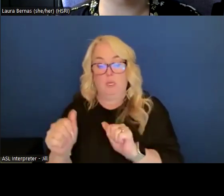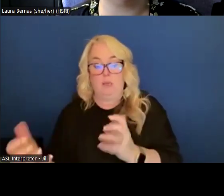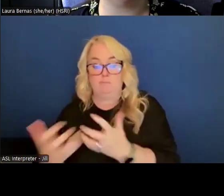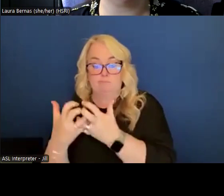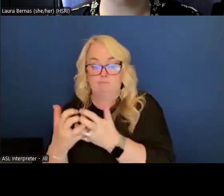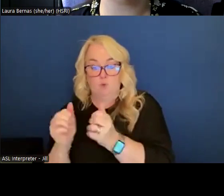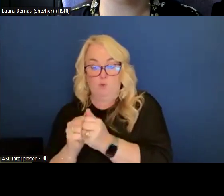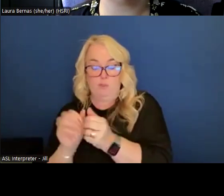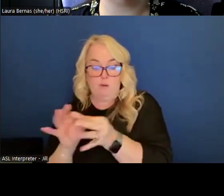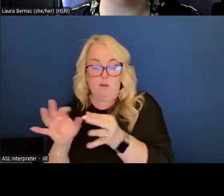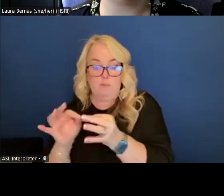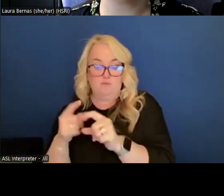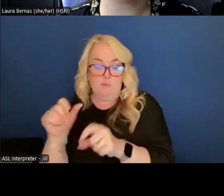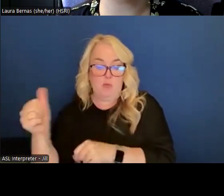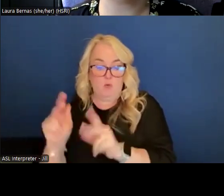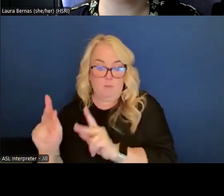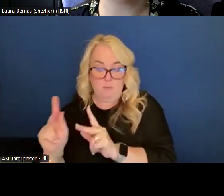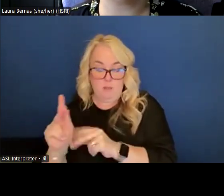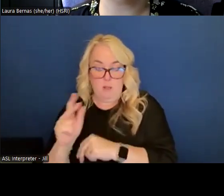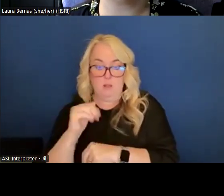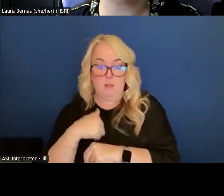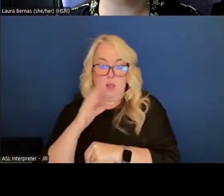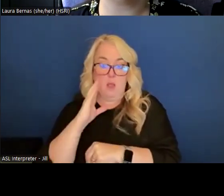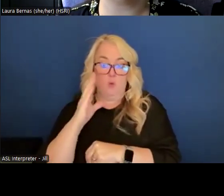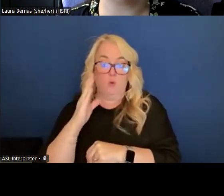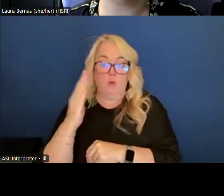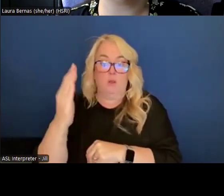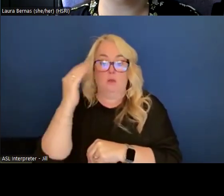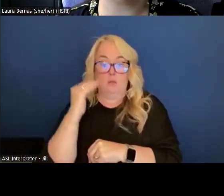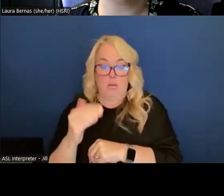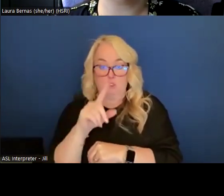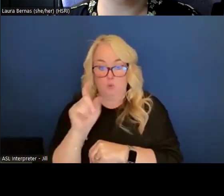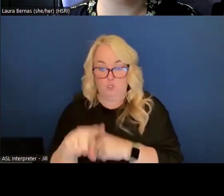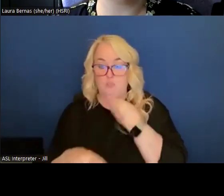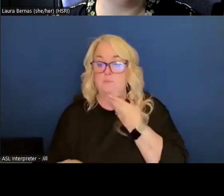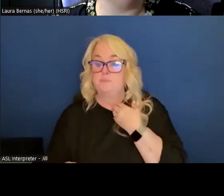commenting. And so, I'll jump to our next question for the panel.